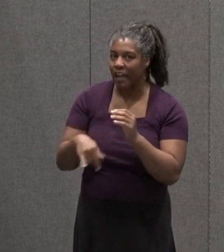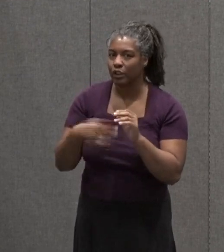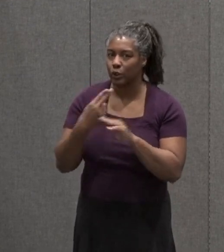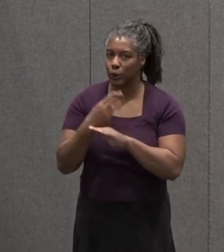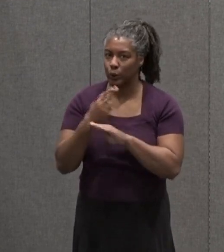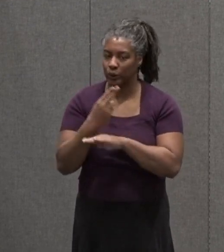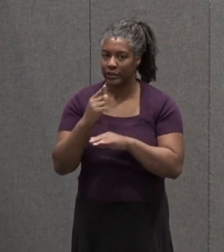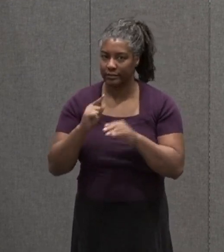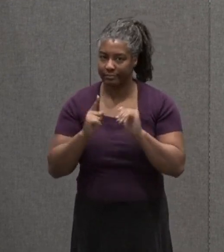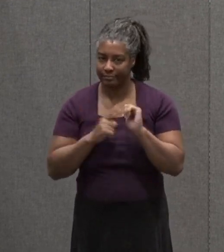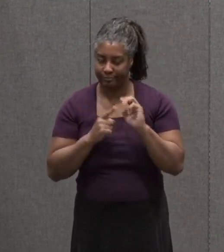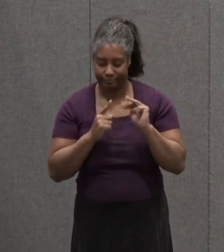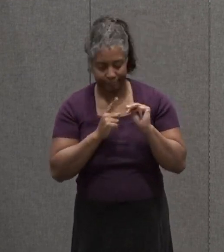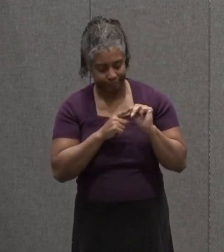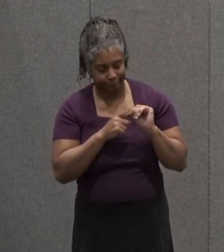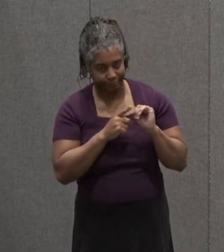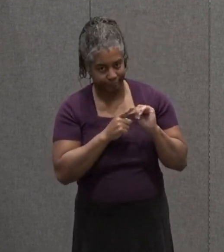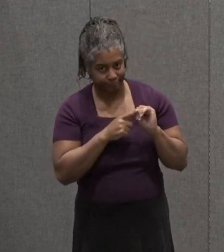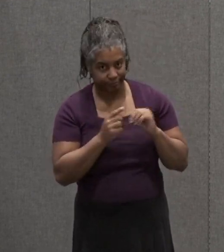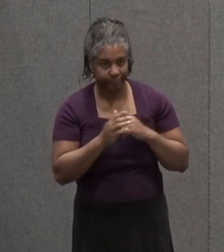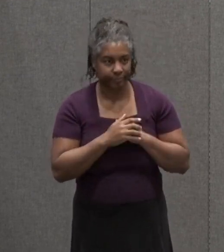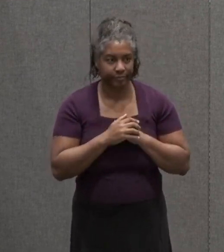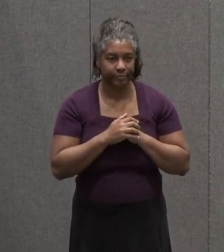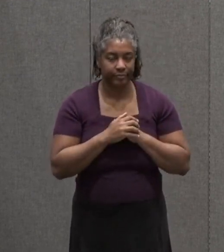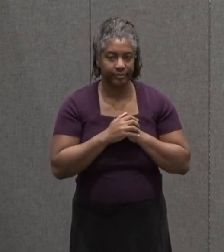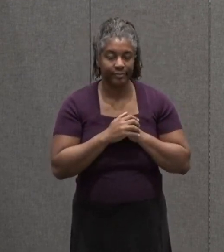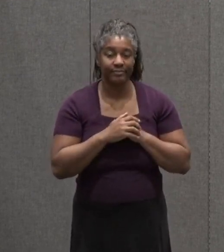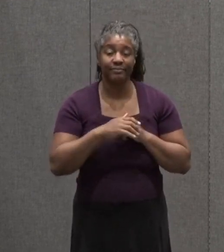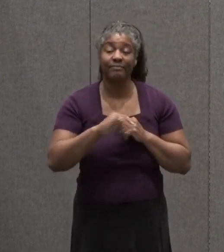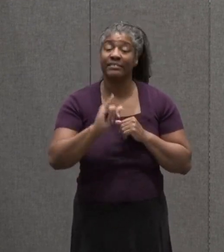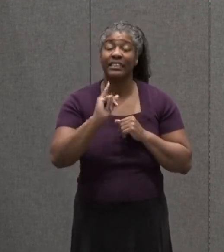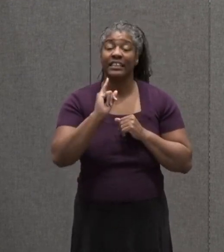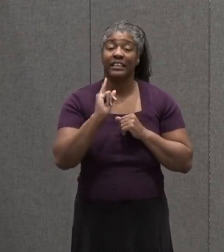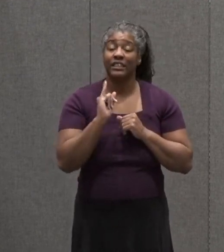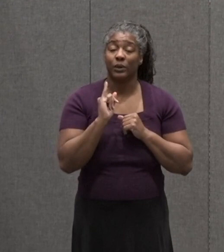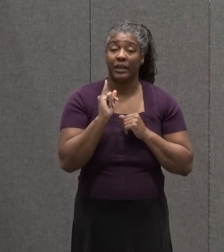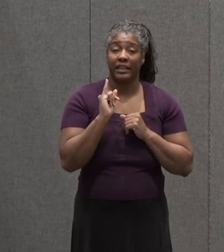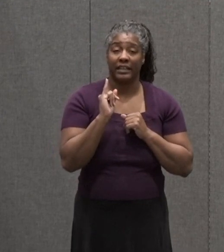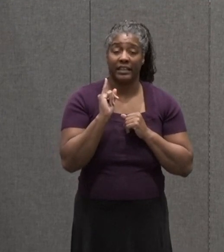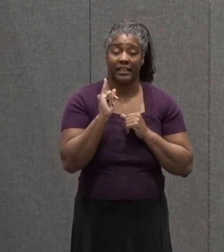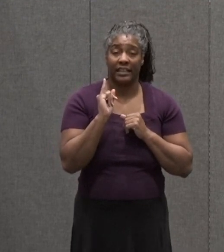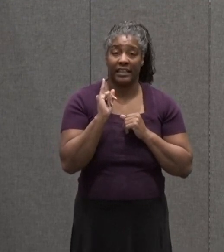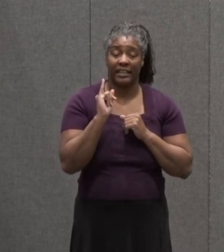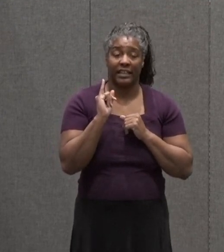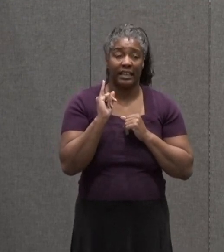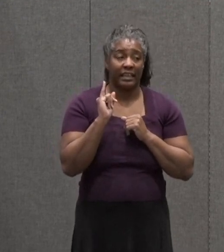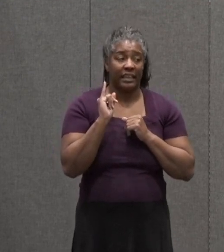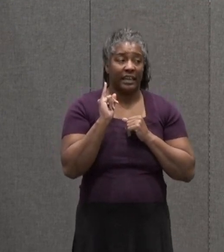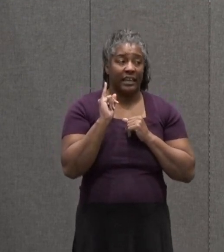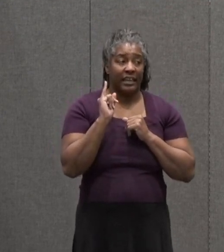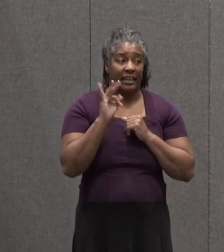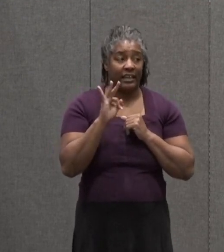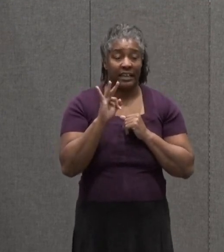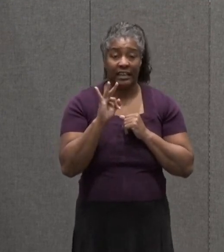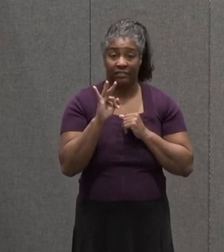or angry or frustrated, boring or excited This baby opens up and this little guy, the lizard brain